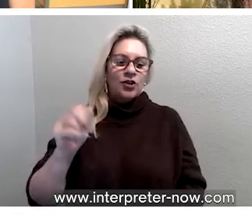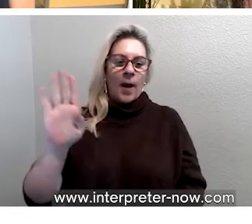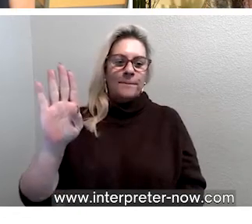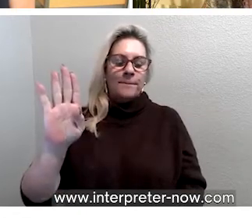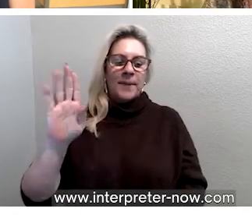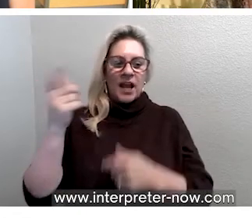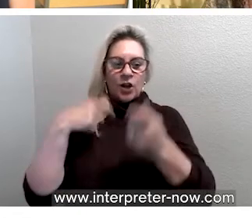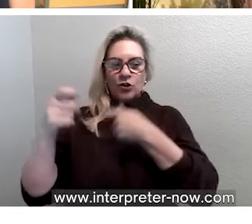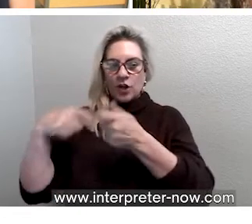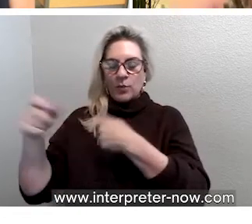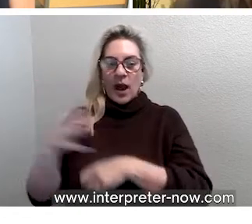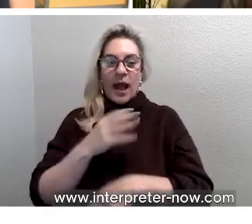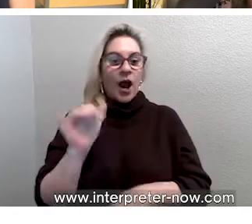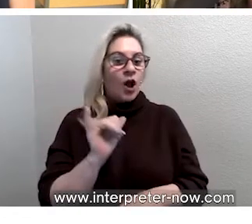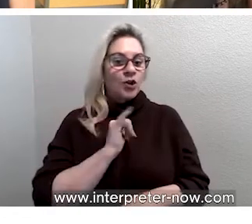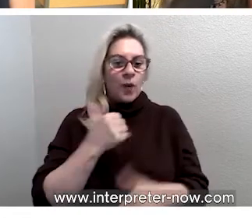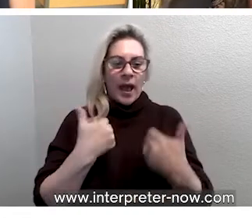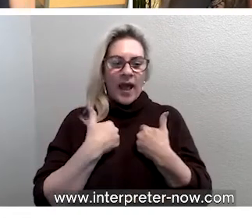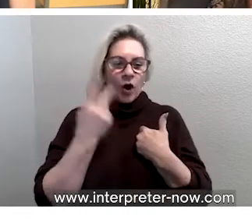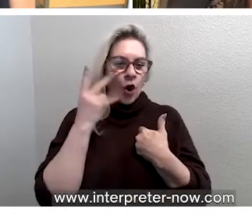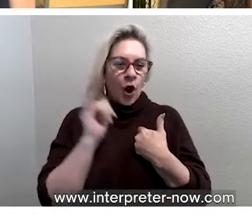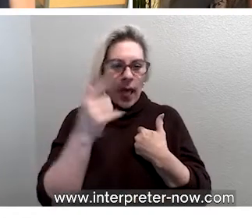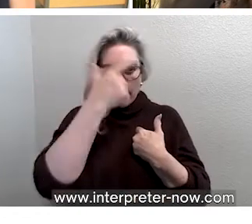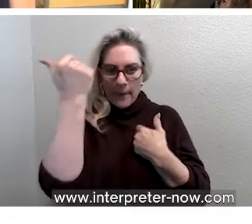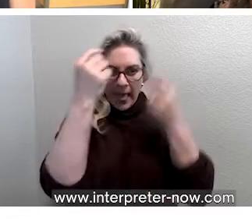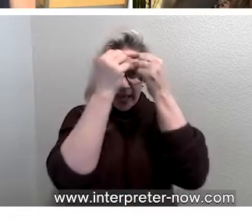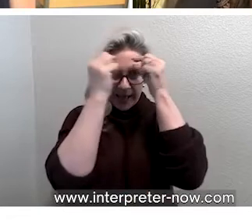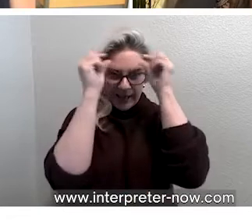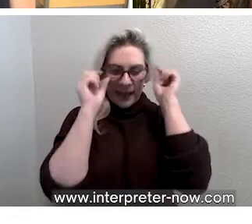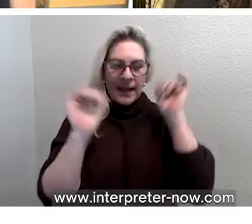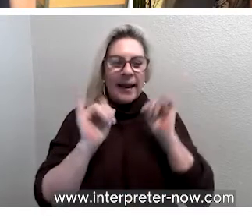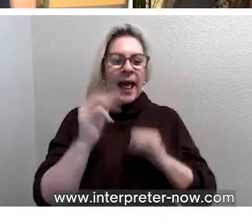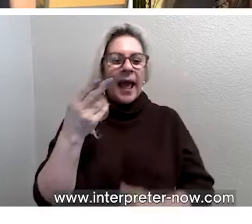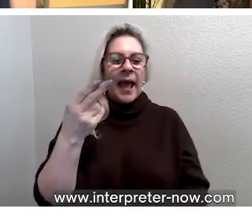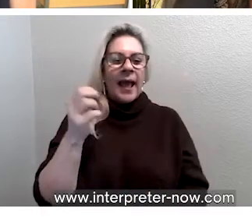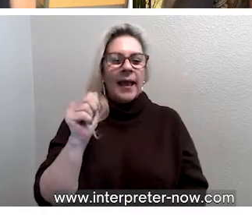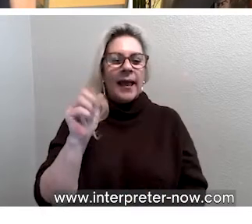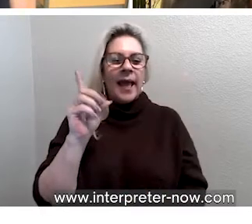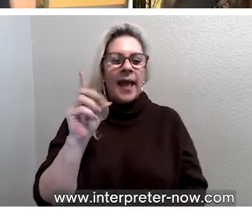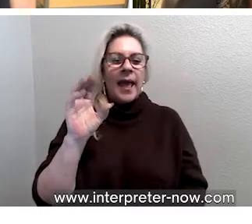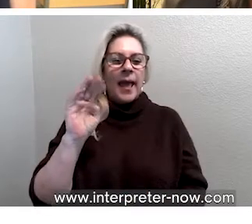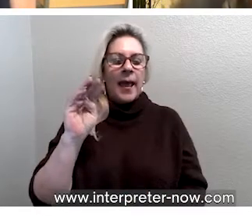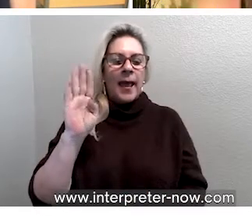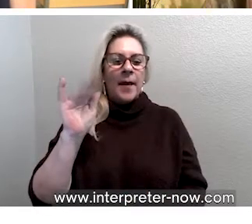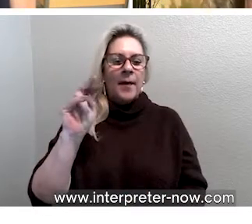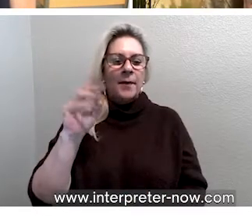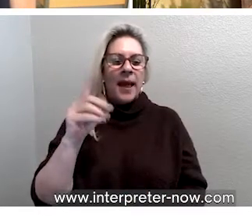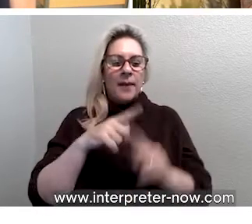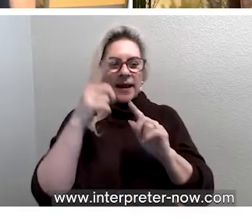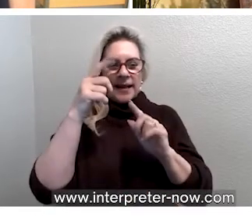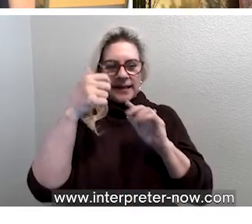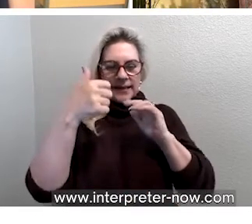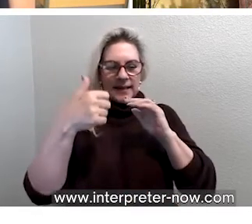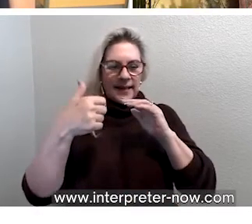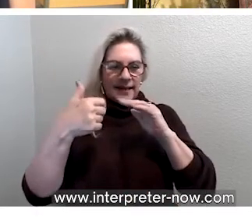And then I have a—it looks black kind of under cap that comes out over my forehead.